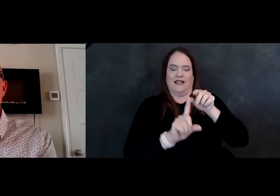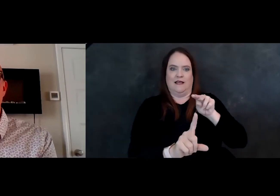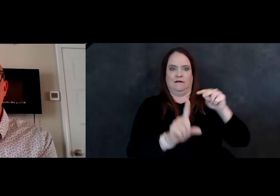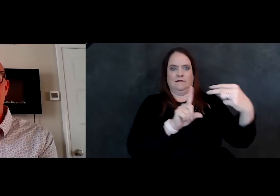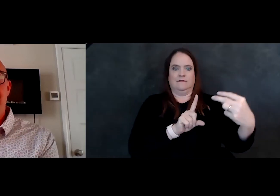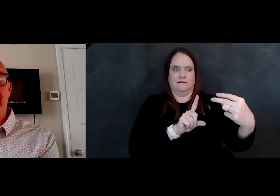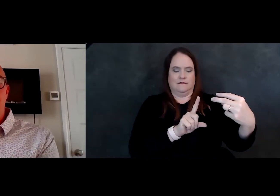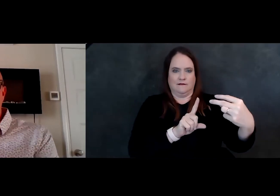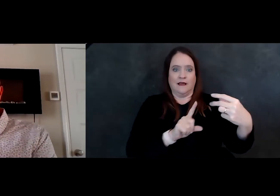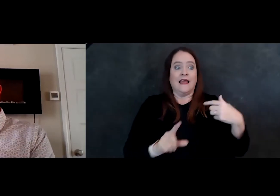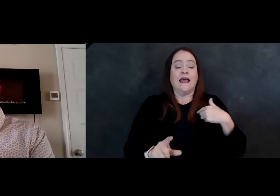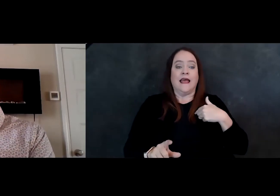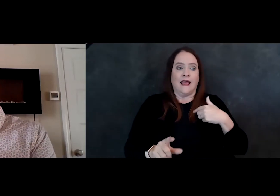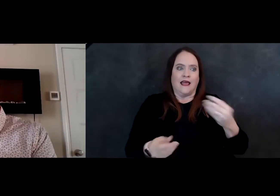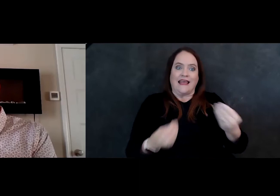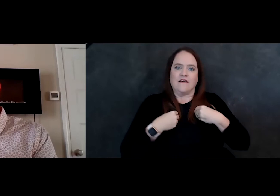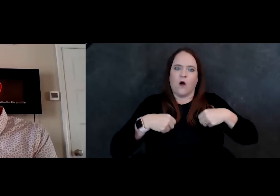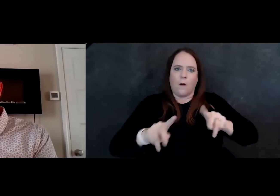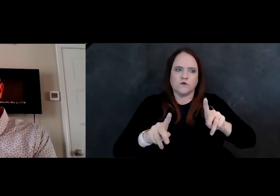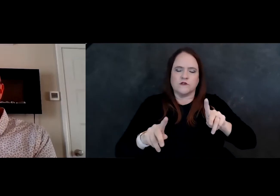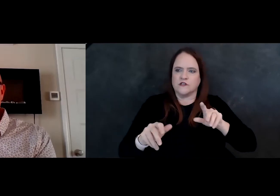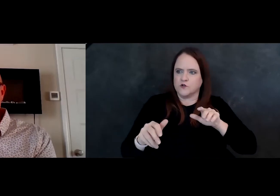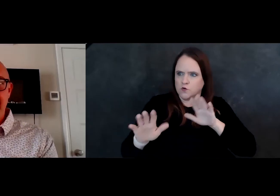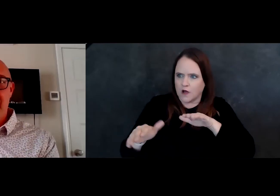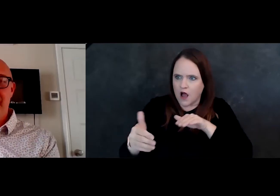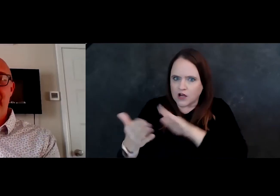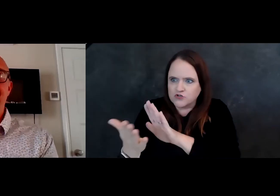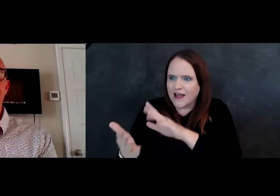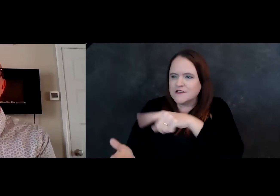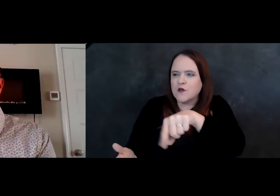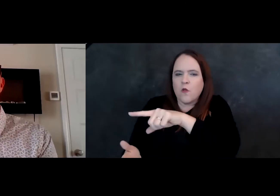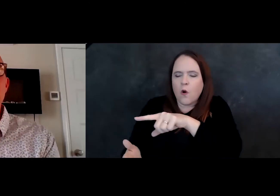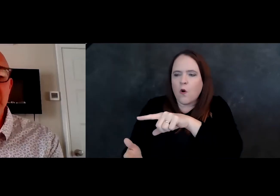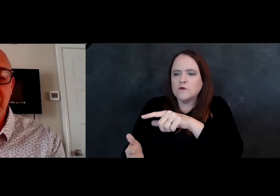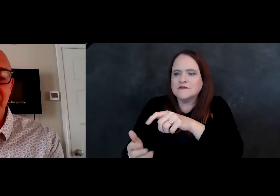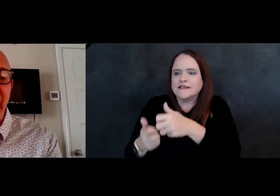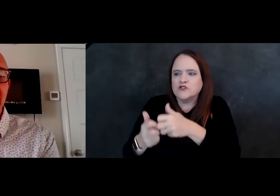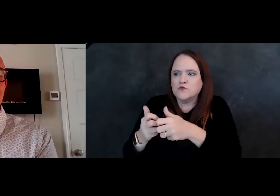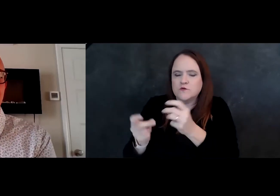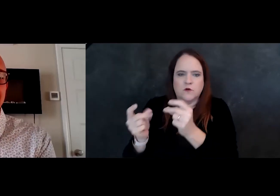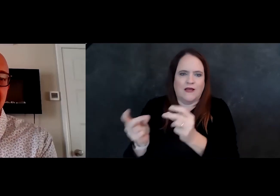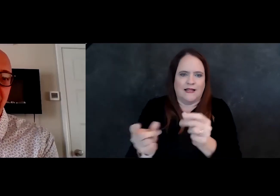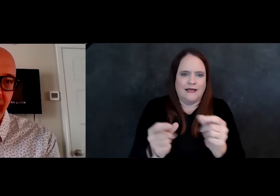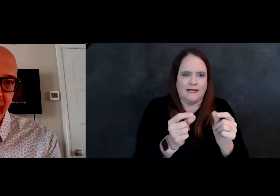was just kind of one of those small nuggets of additional value that the team provided